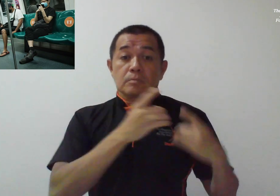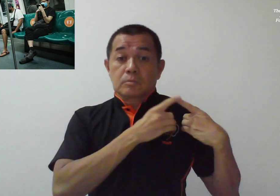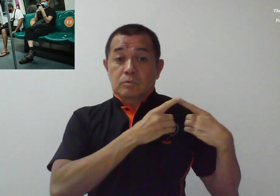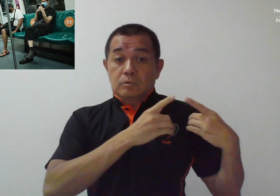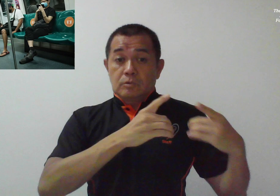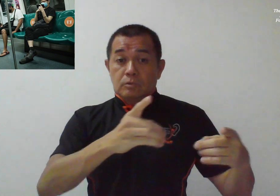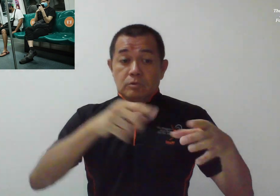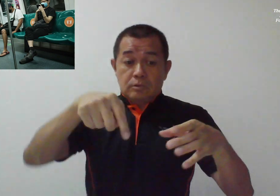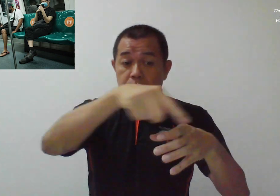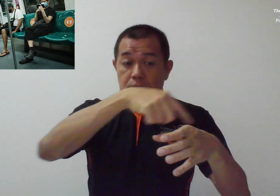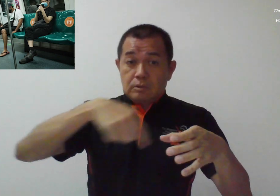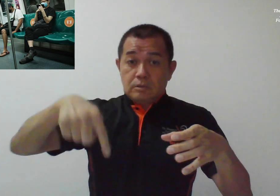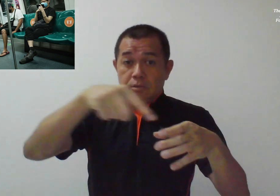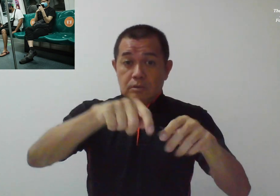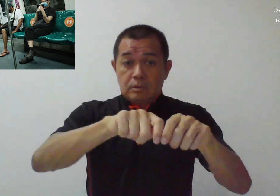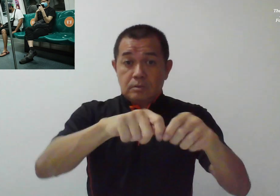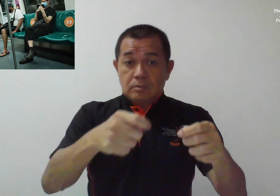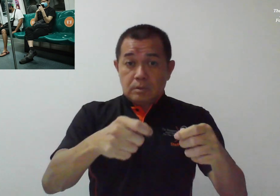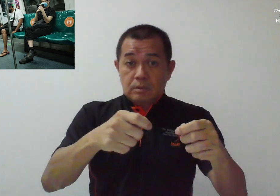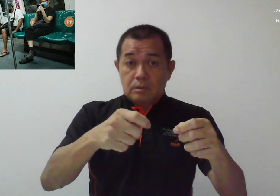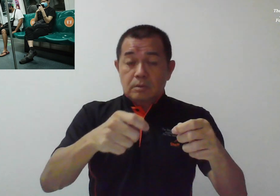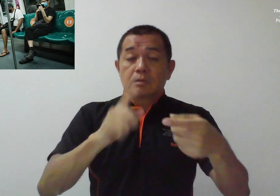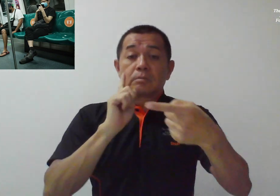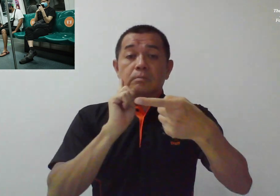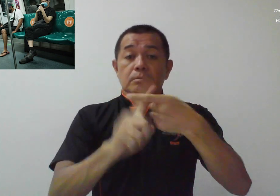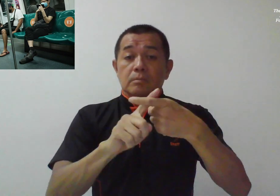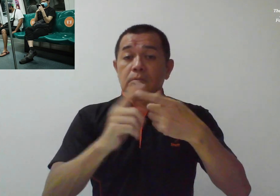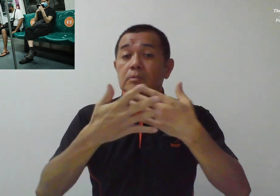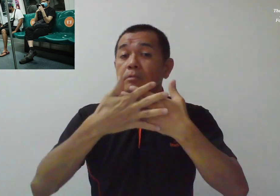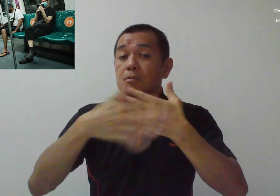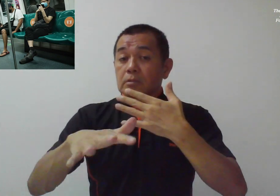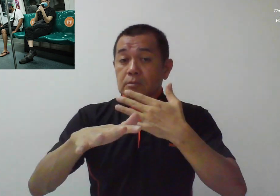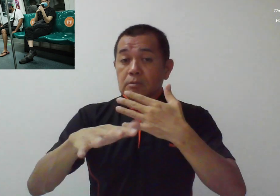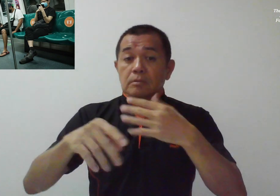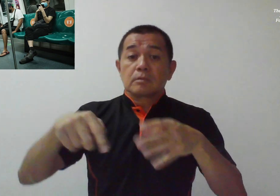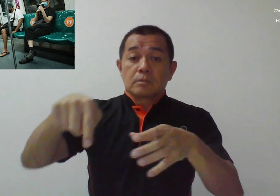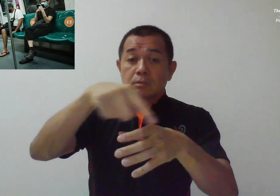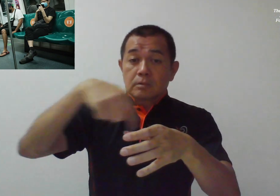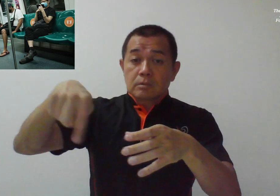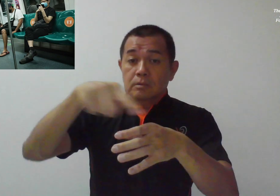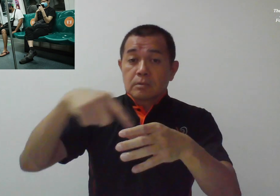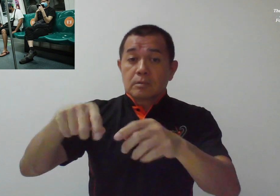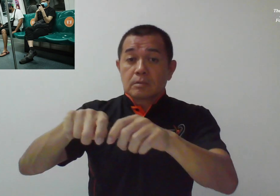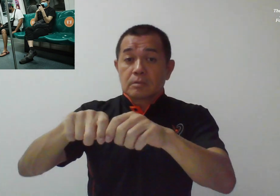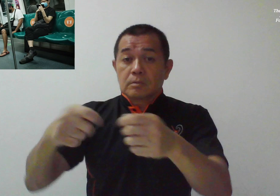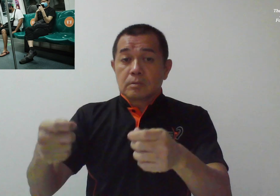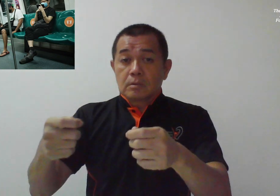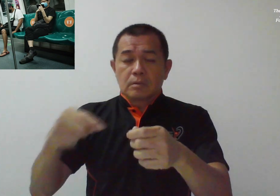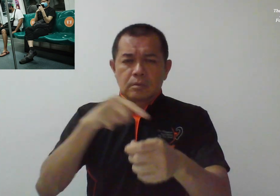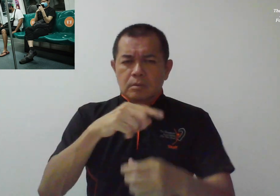even after the circuit breaker period.